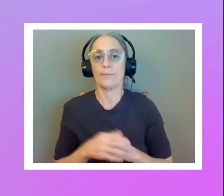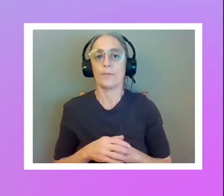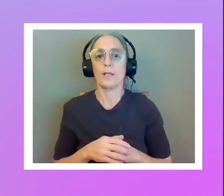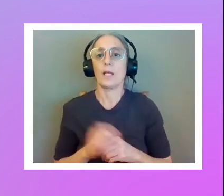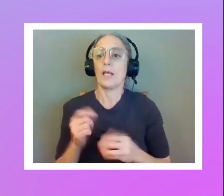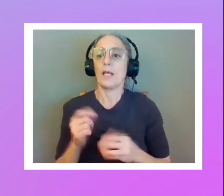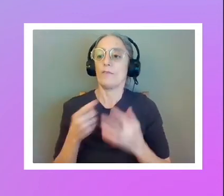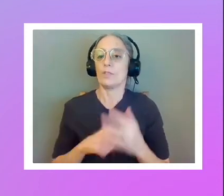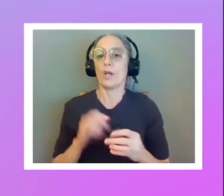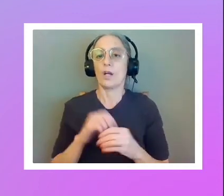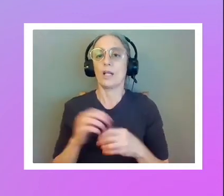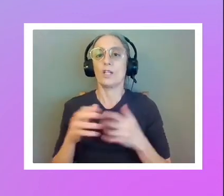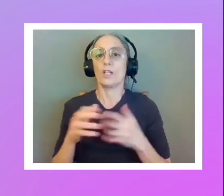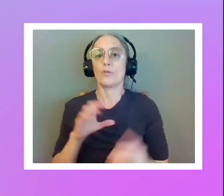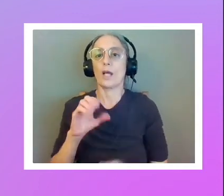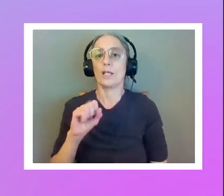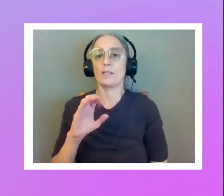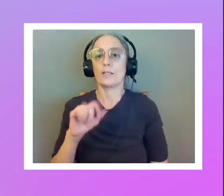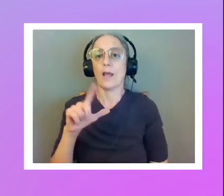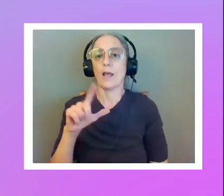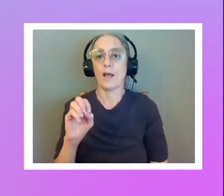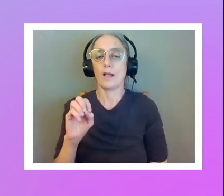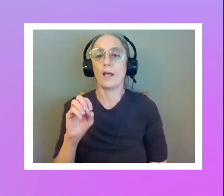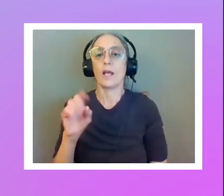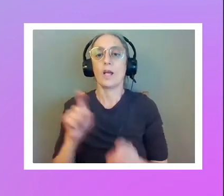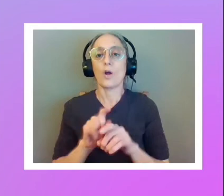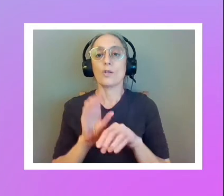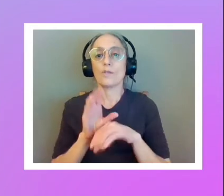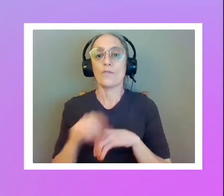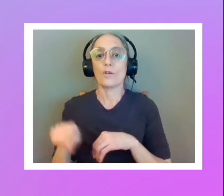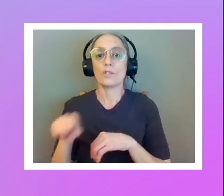it also forces you to not use color alone, to convey meaning.